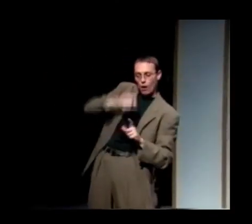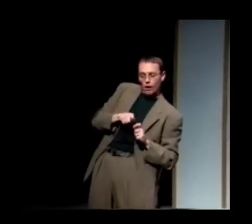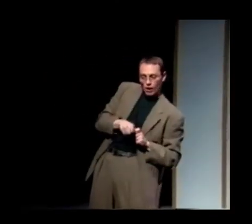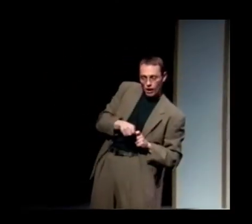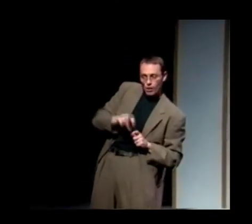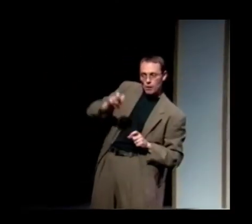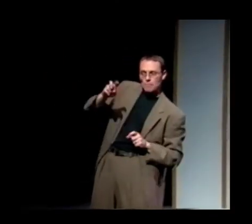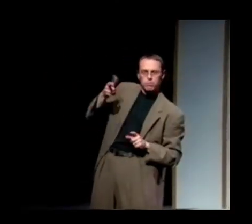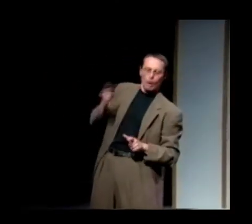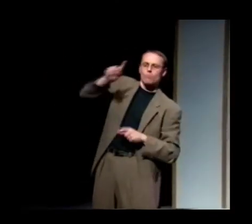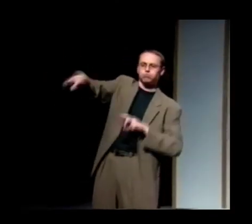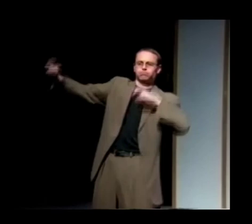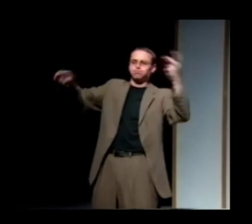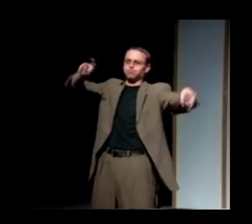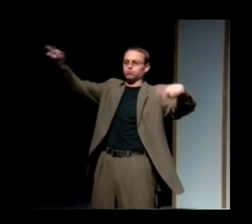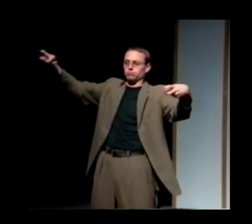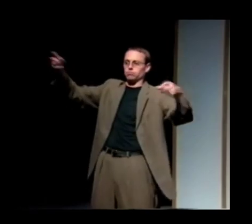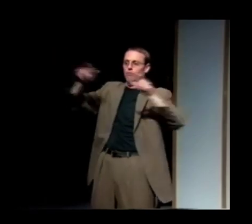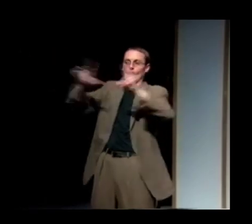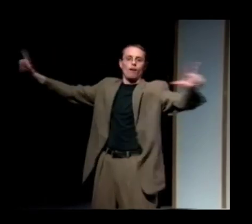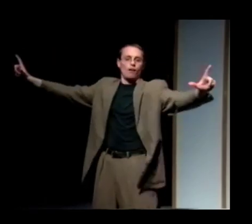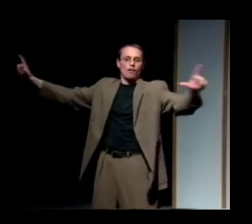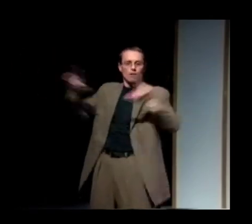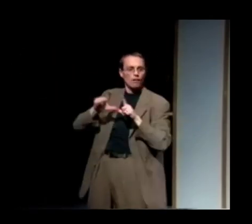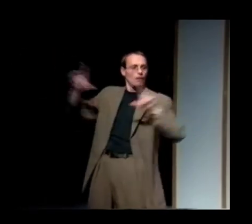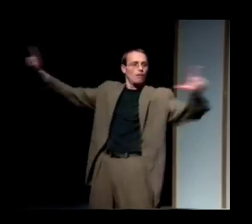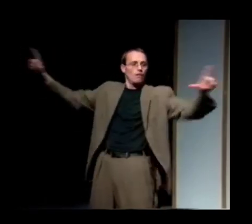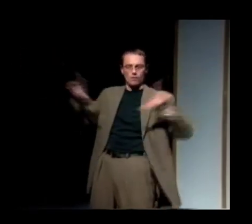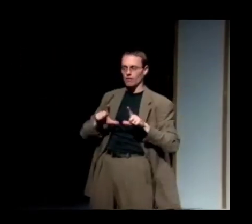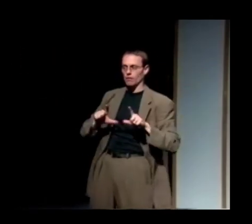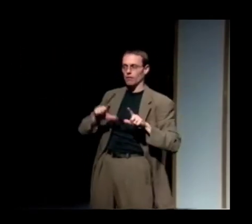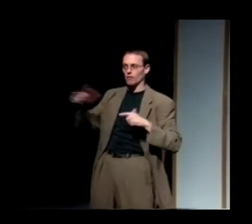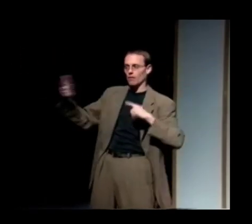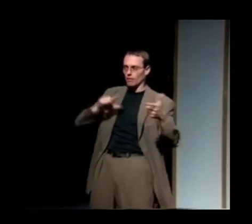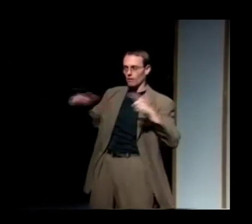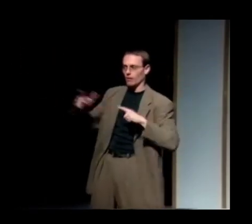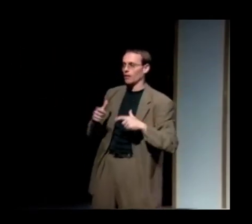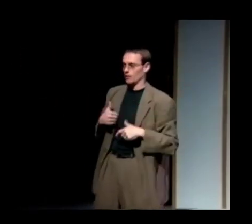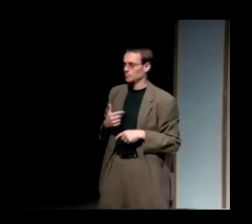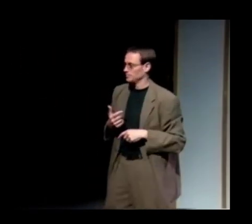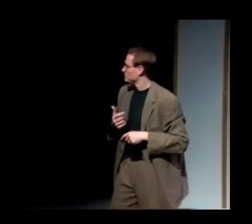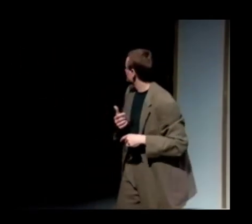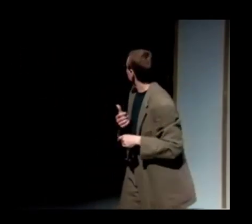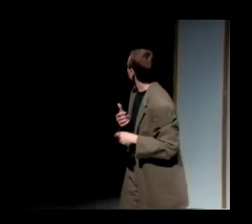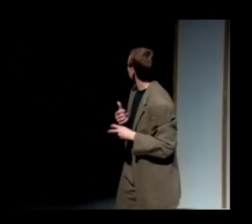AND THEIR REACTIONS. OK. AND THEN YOU COULD PAN BACK OUT TO SEE THE PEOPLE DYING,